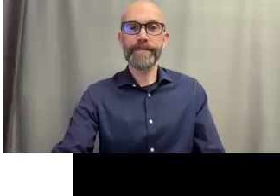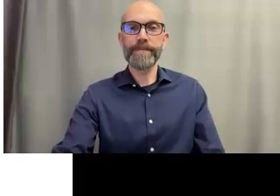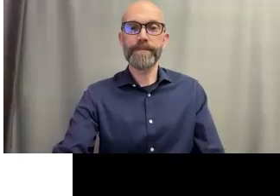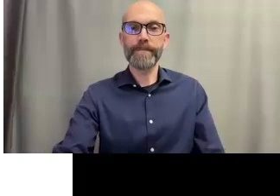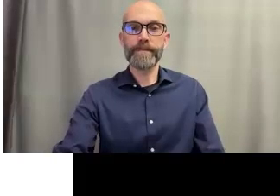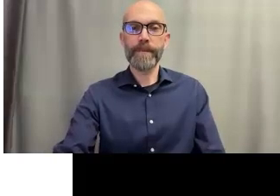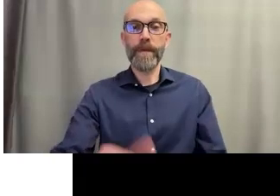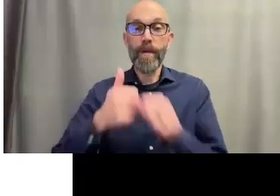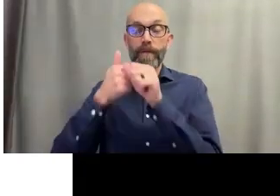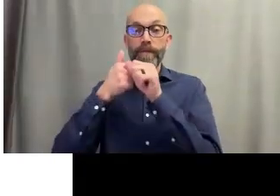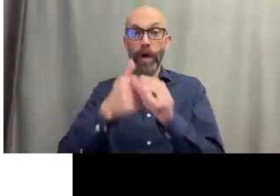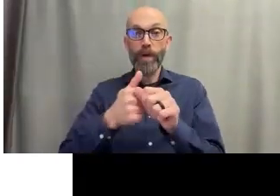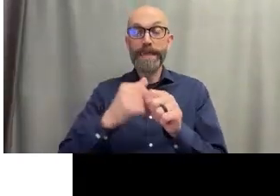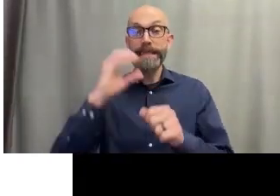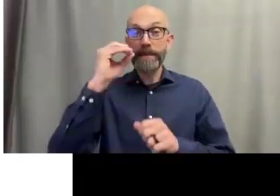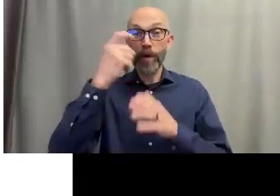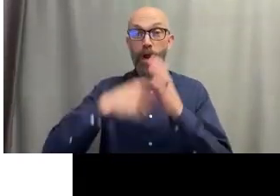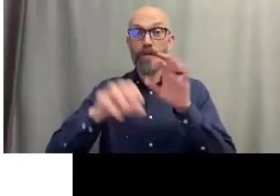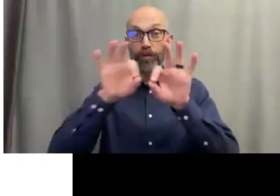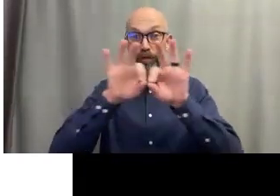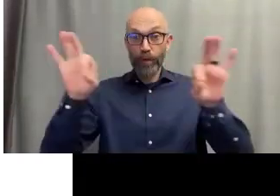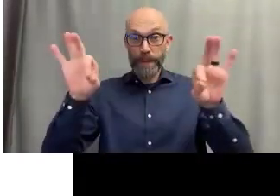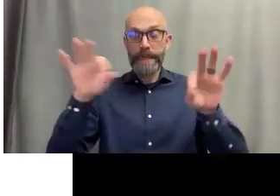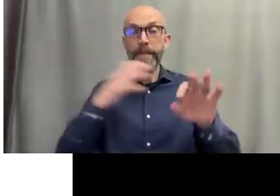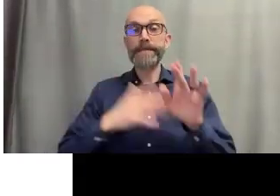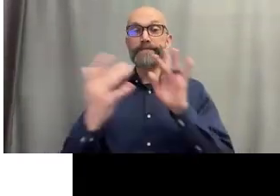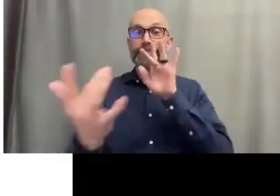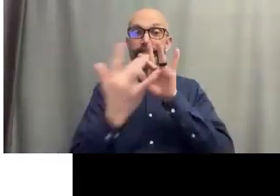cost degree, please reach out to me and let me know.